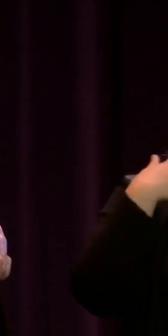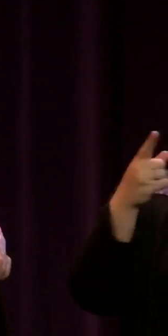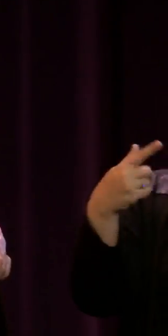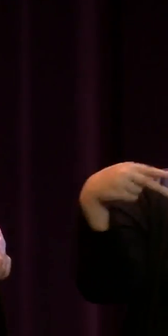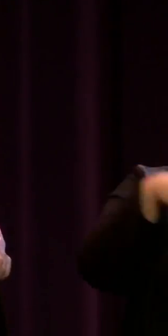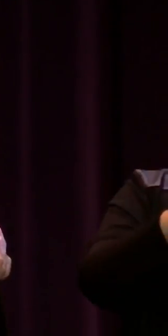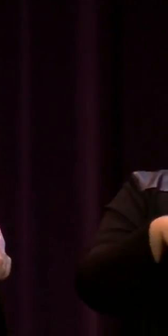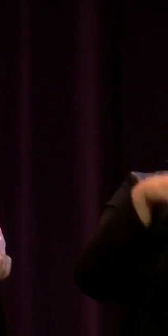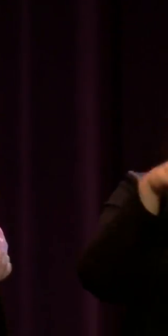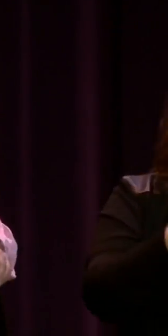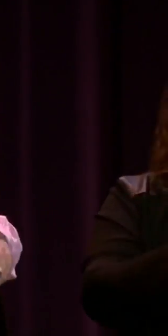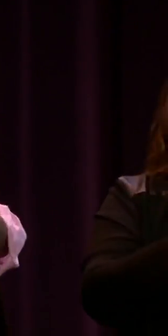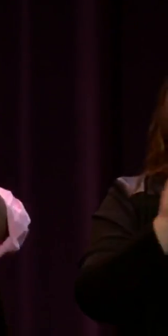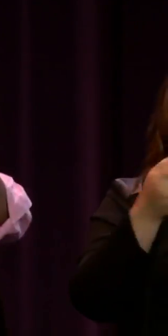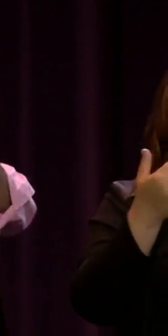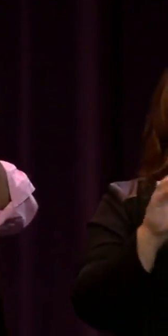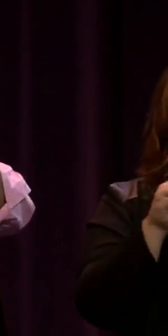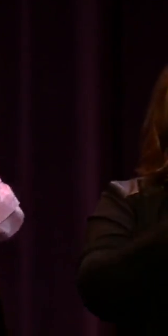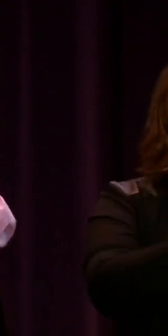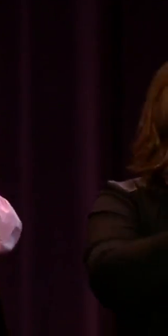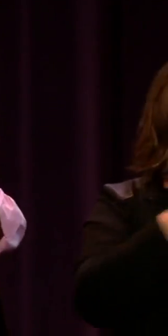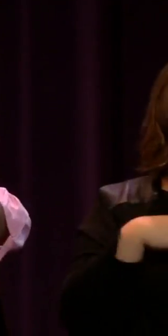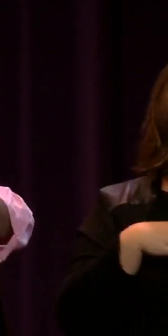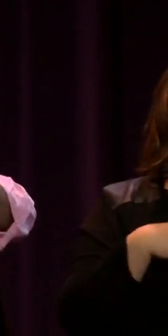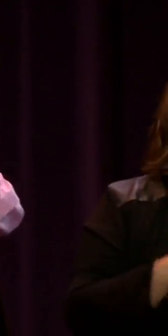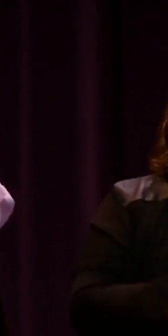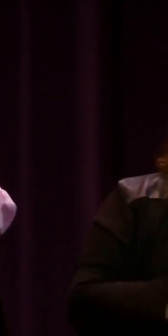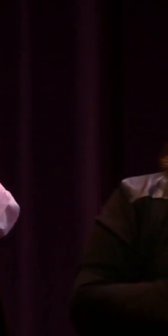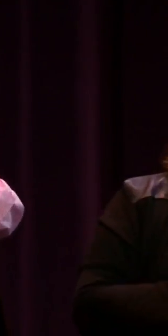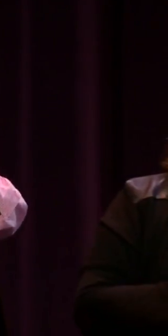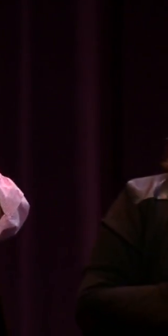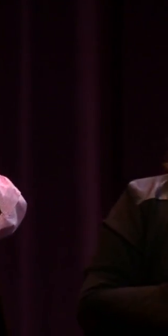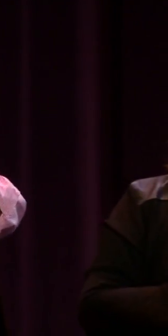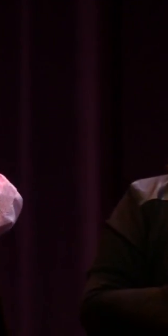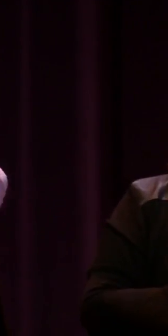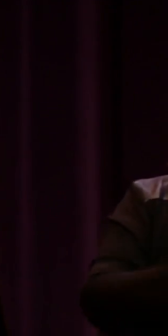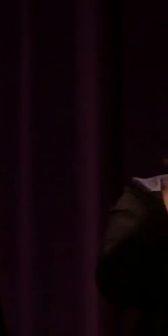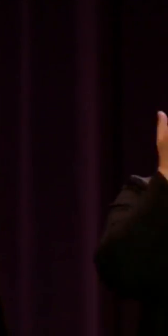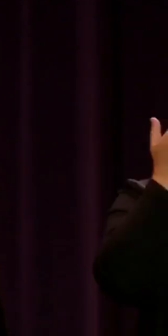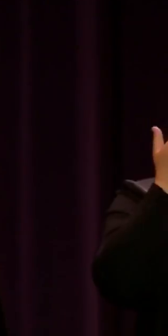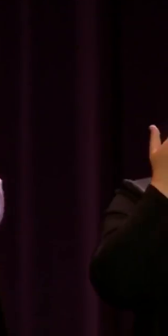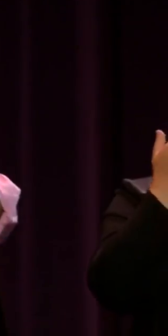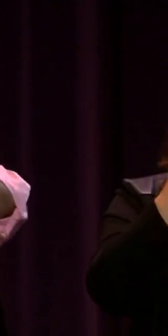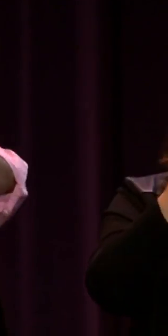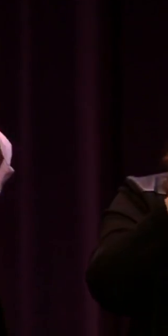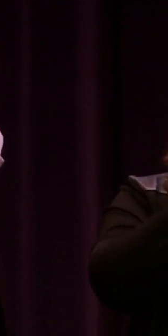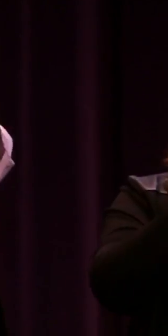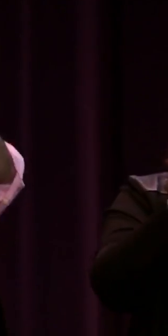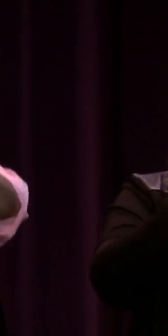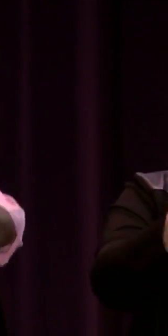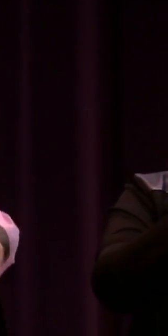IN CLEVELAND, OHIO. AND IF IT ISN'T, THE D.C. DELEGATE SHELLY TOMPKIN AND JACK